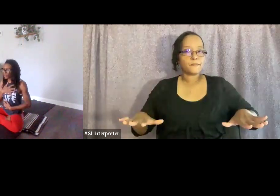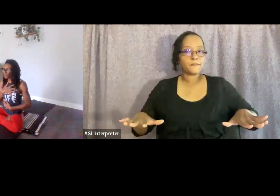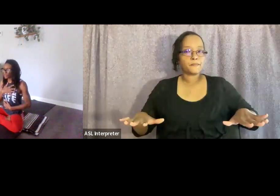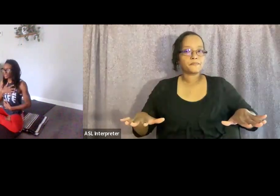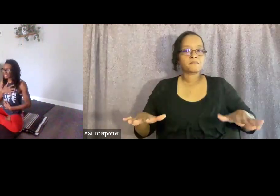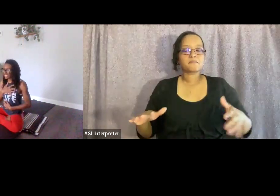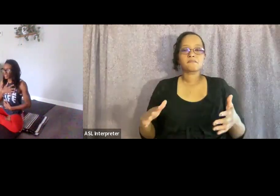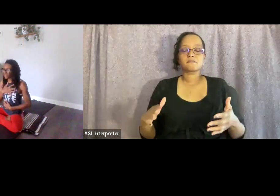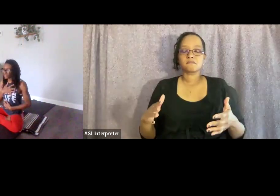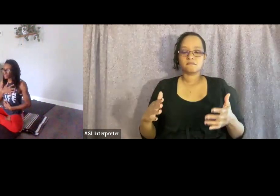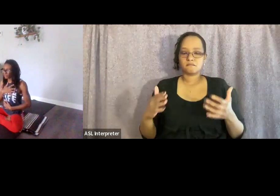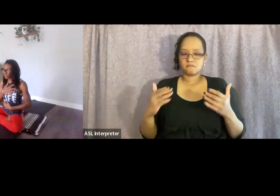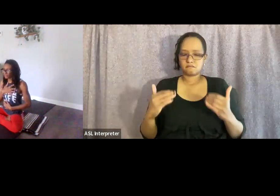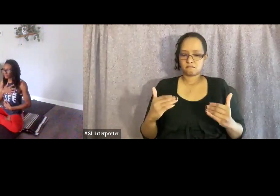How are you feeling now in this moment?